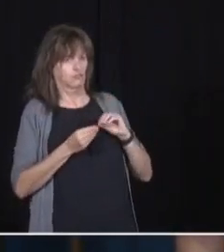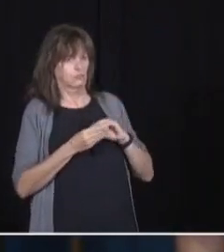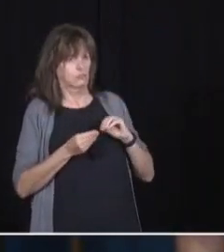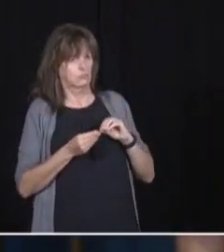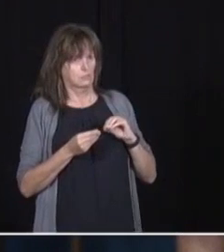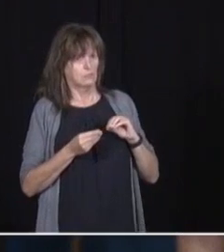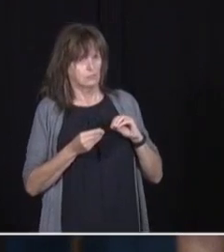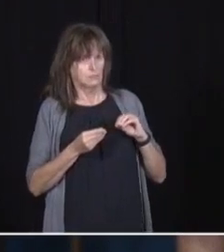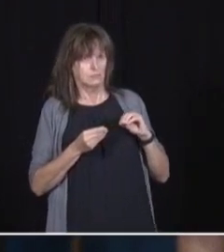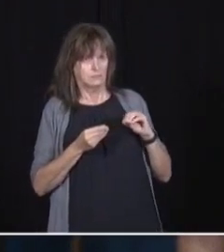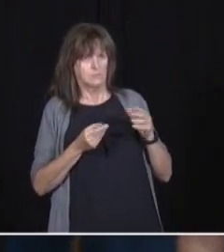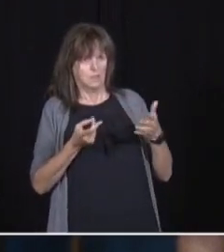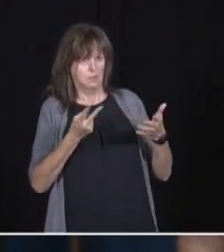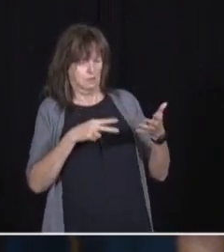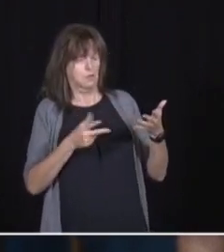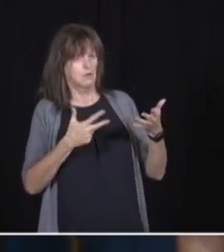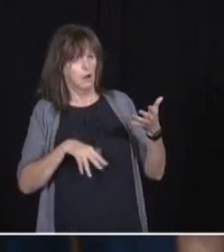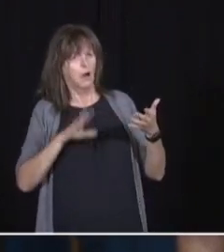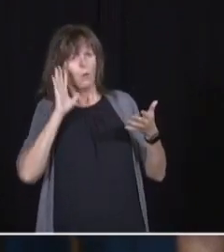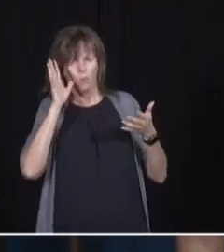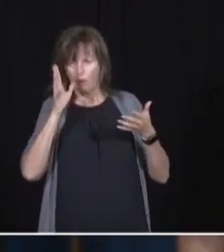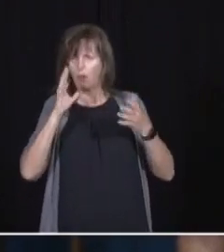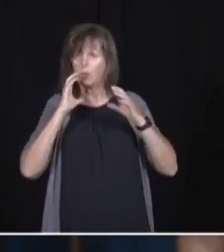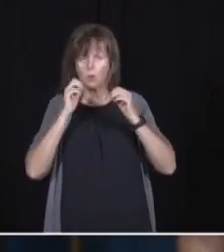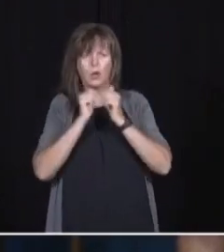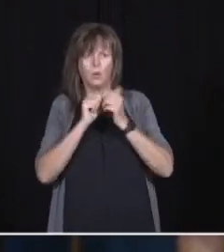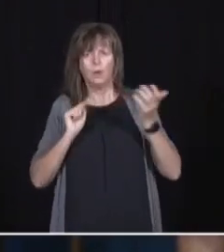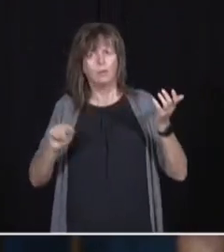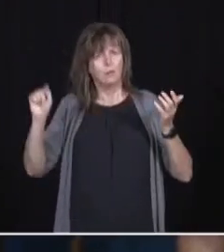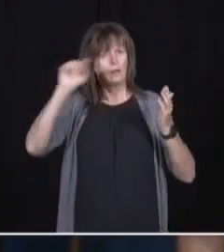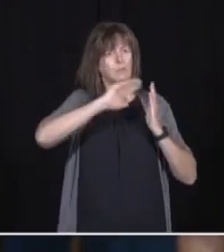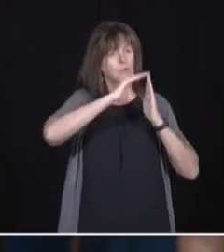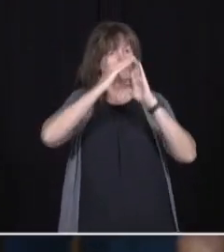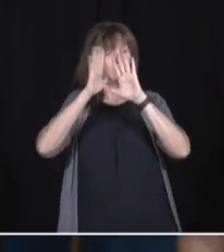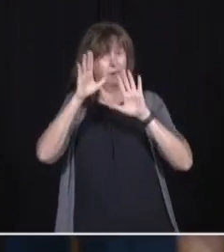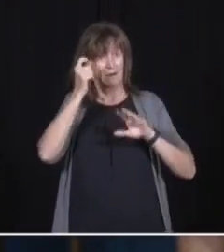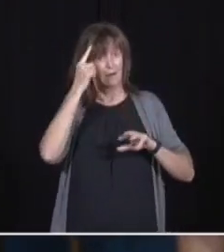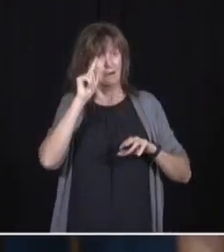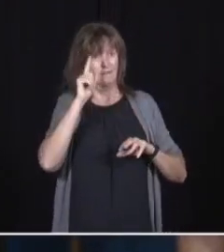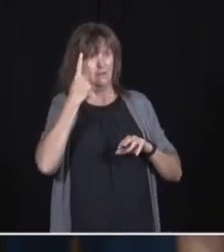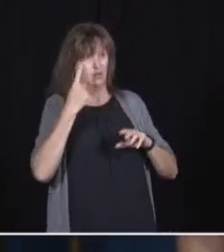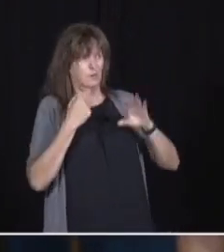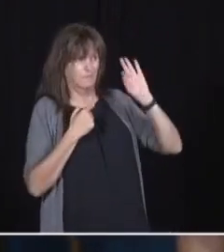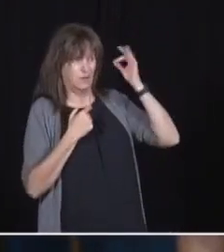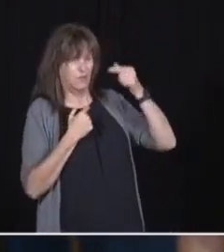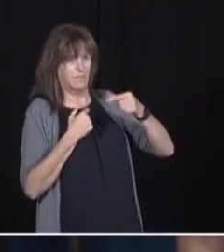We are going to be rolling that out over the next few weeks. We will be in communication with them.